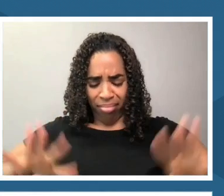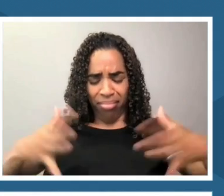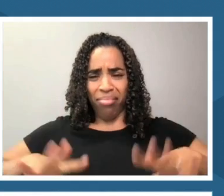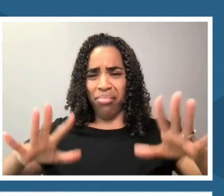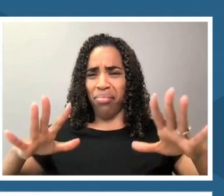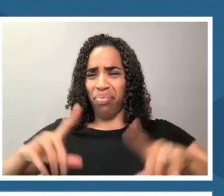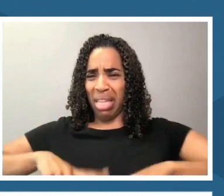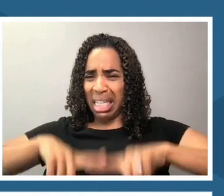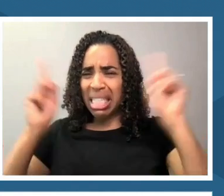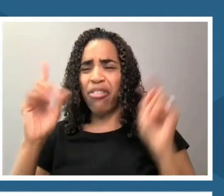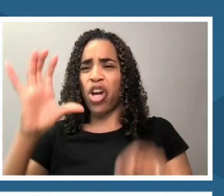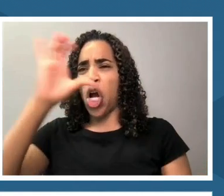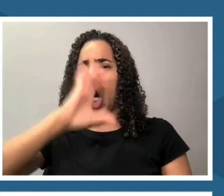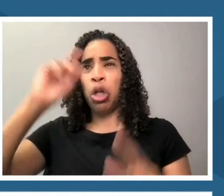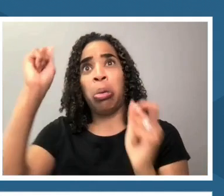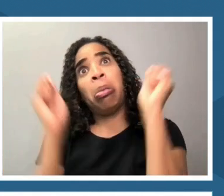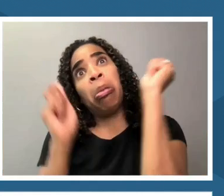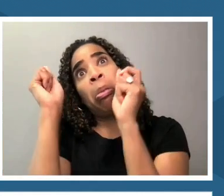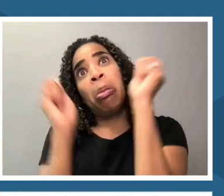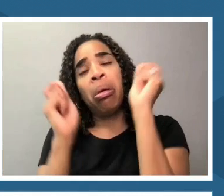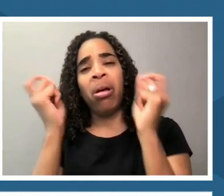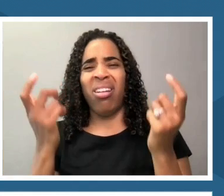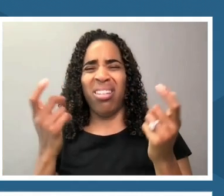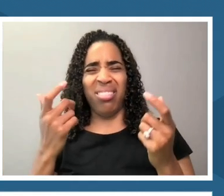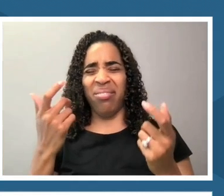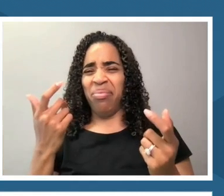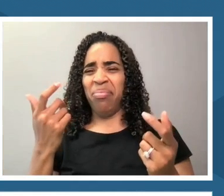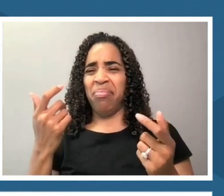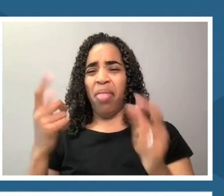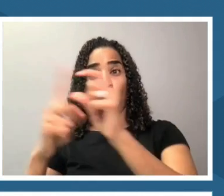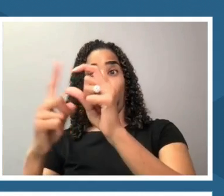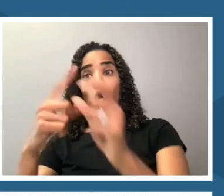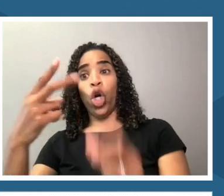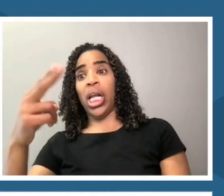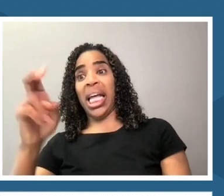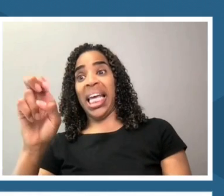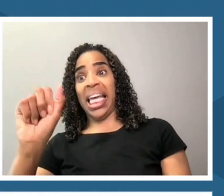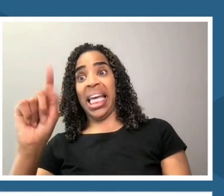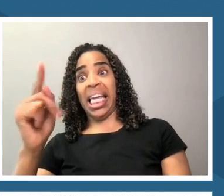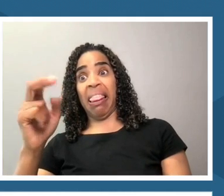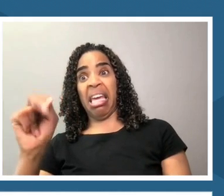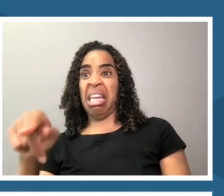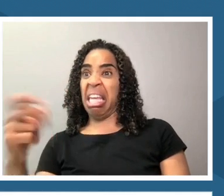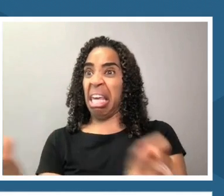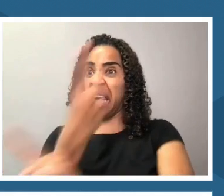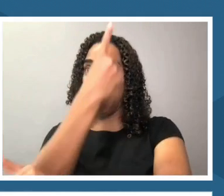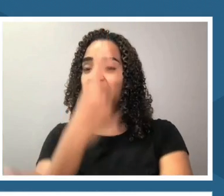expression the exotic garb that he's wearing the term heathen even right it's